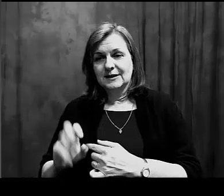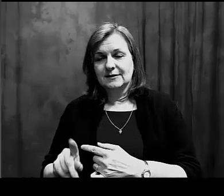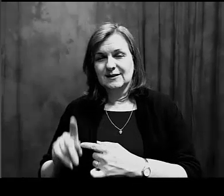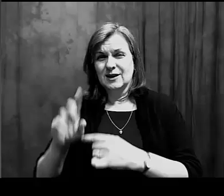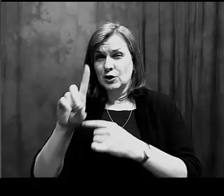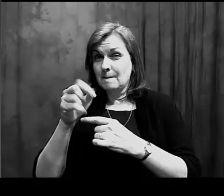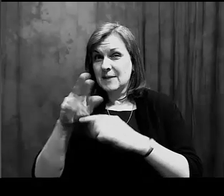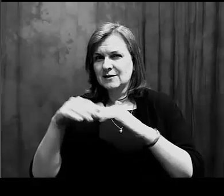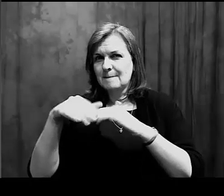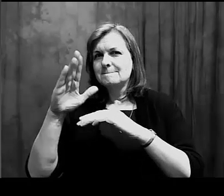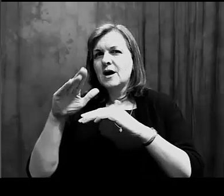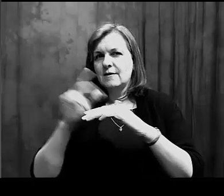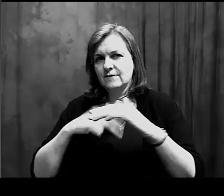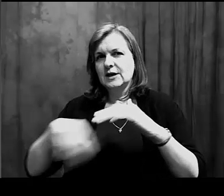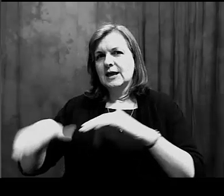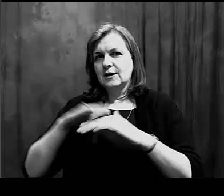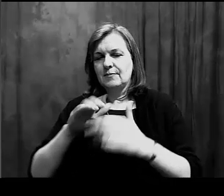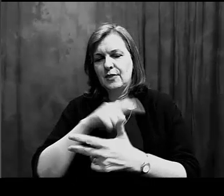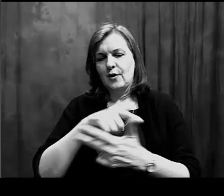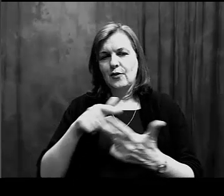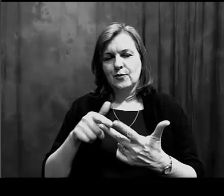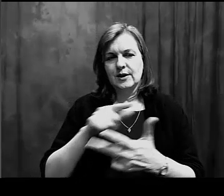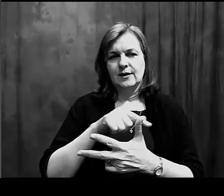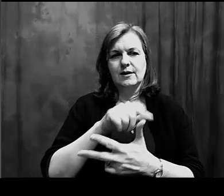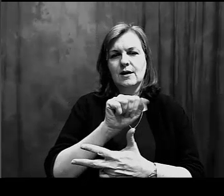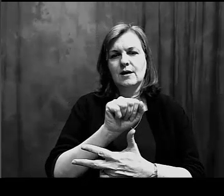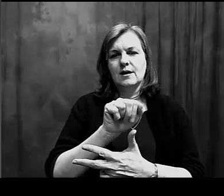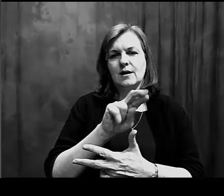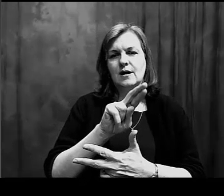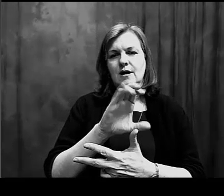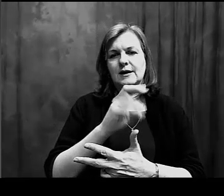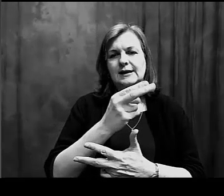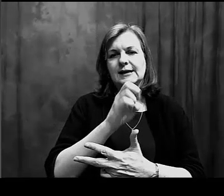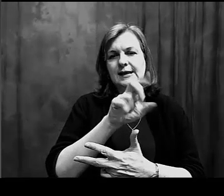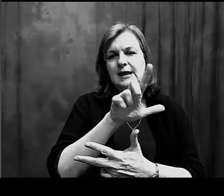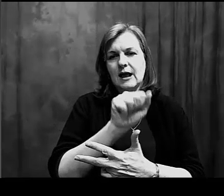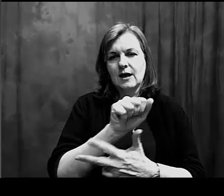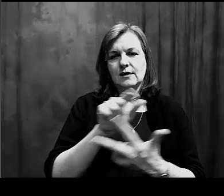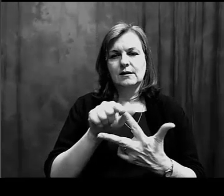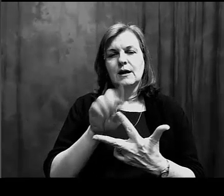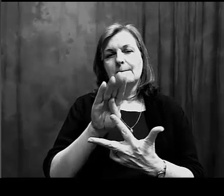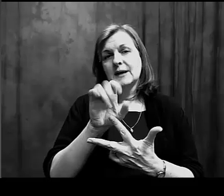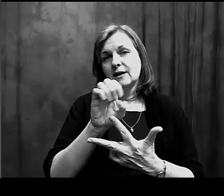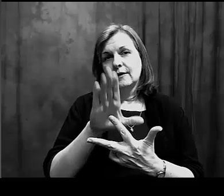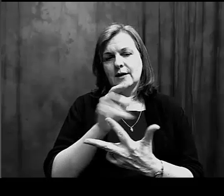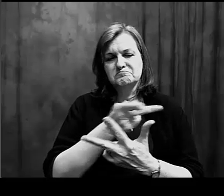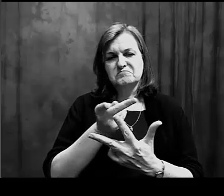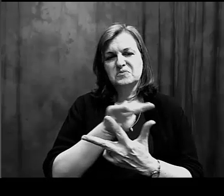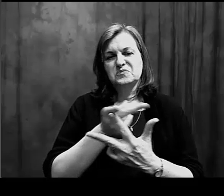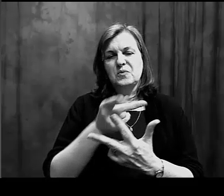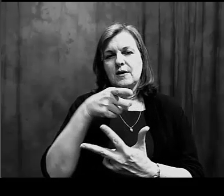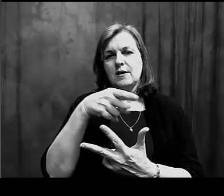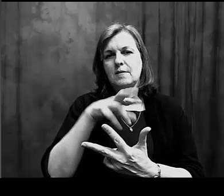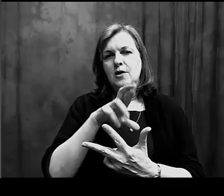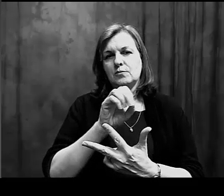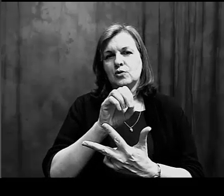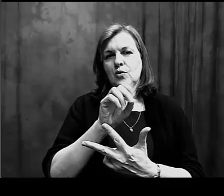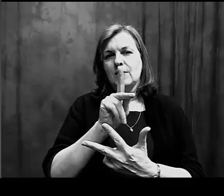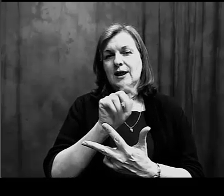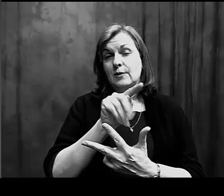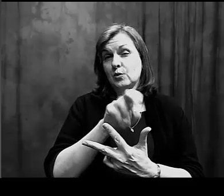above kingdom there are three of them archaea and bacteria are prokaryotes